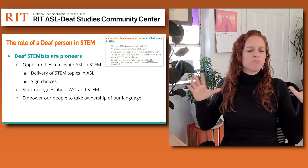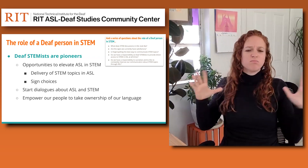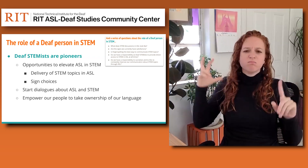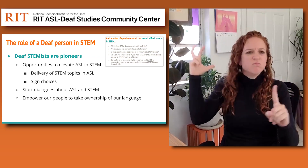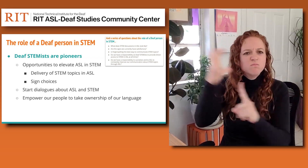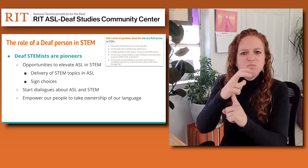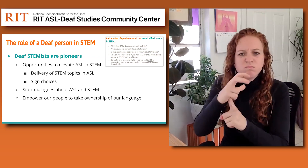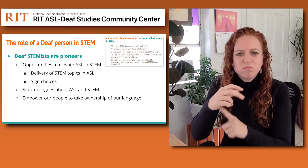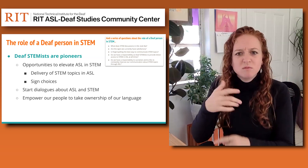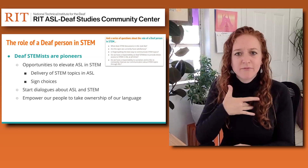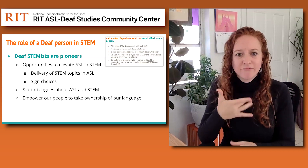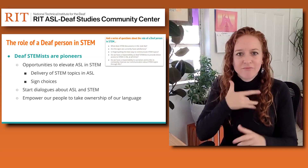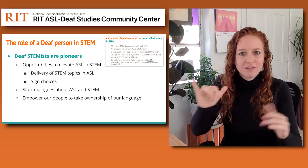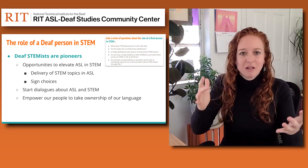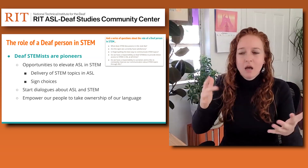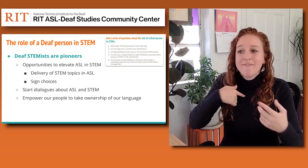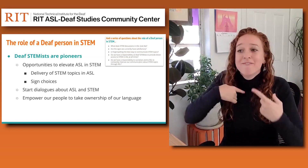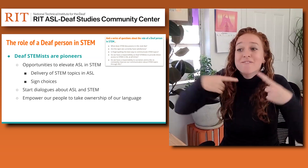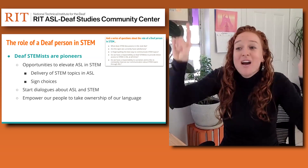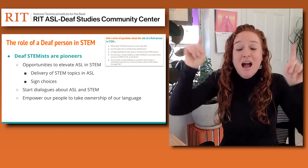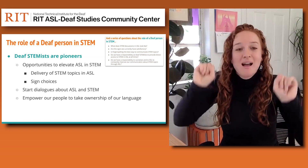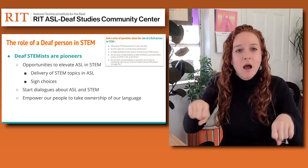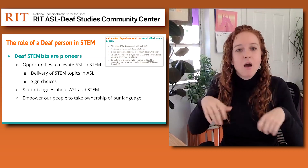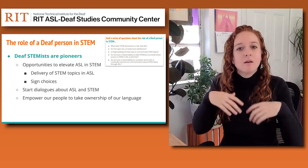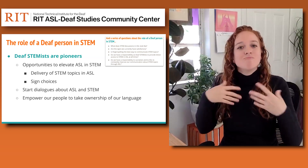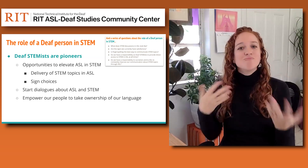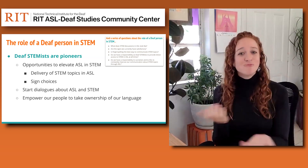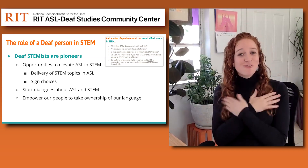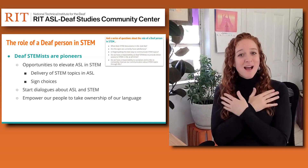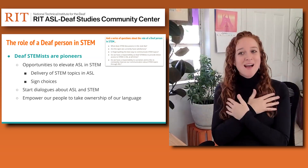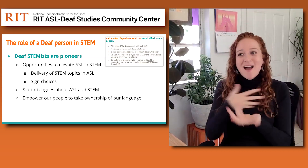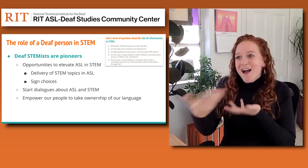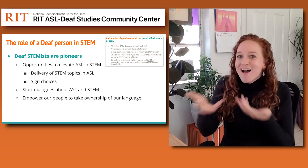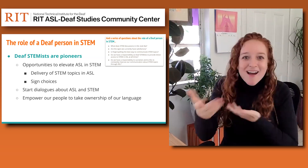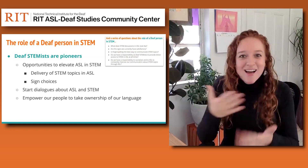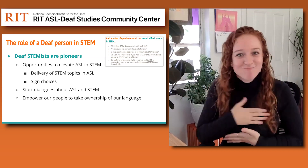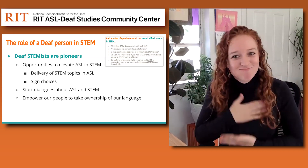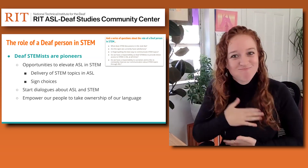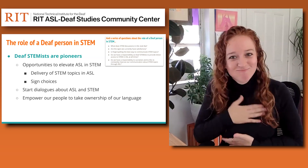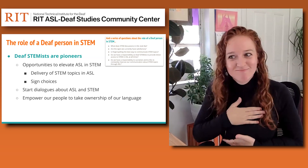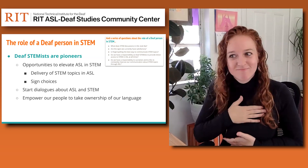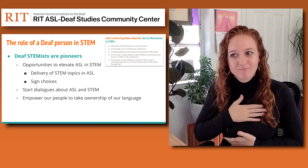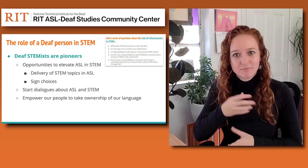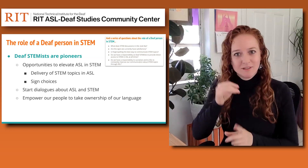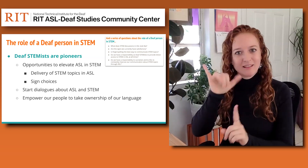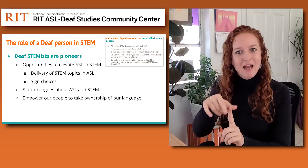who are experienced within their communication. You know, that way, I can relax, sit back,